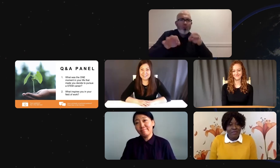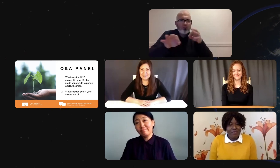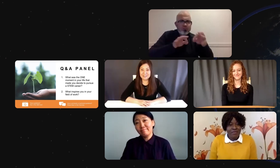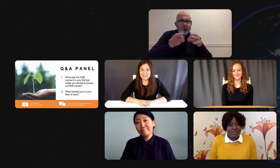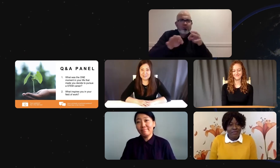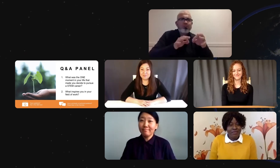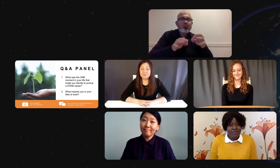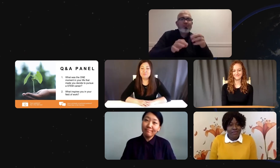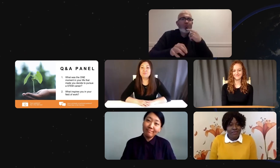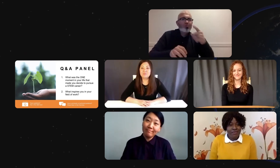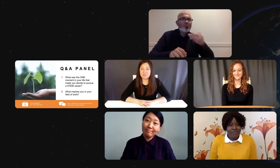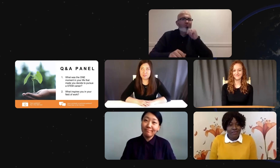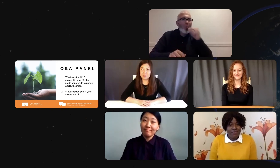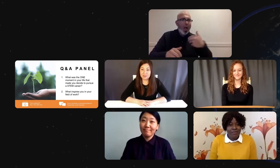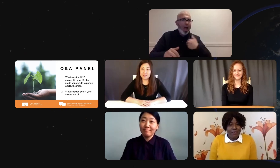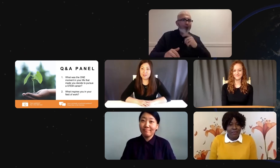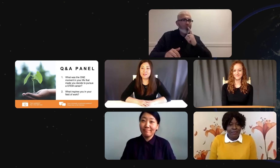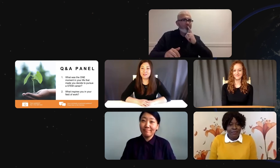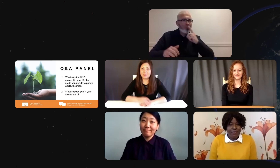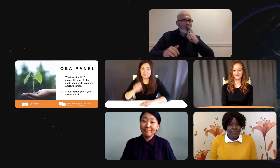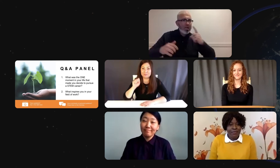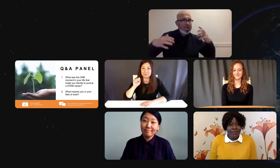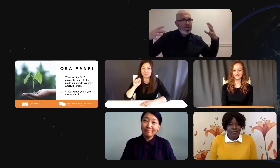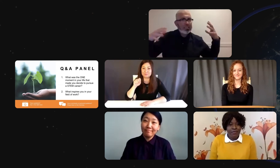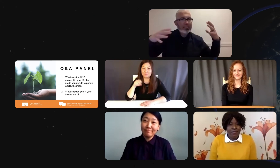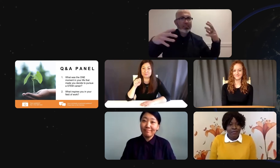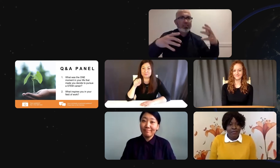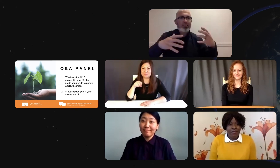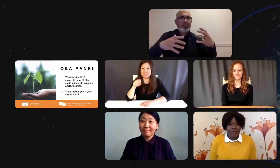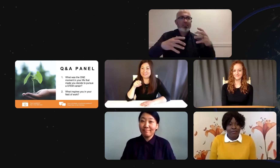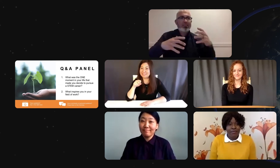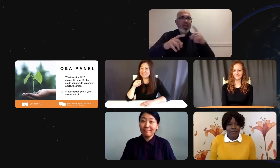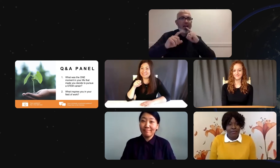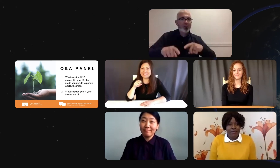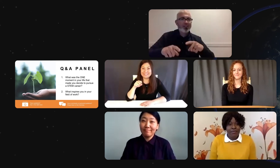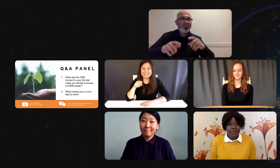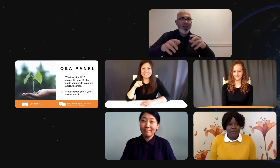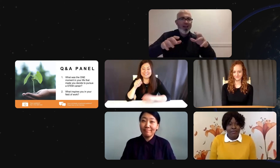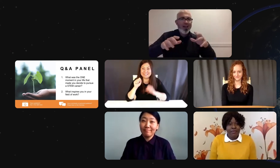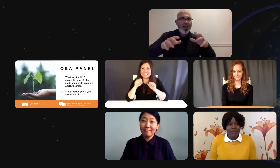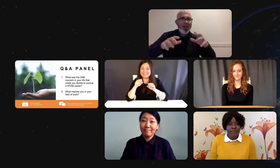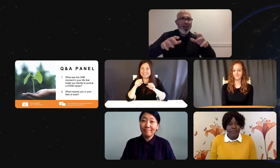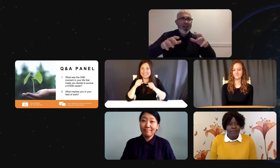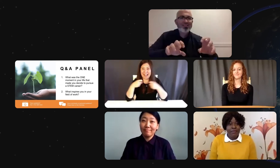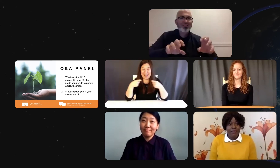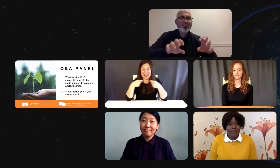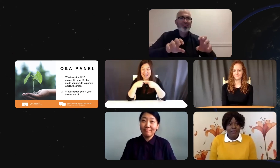You started telling us you don't have one single answer.